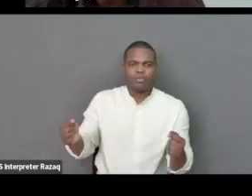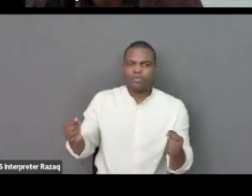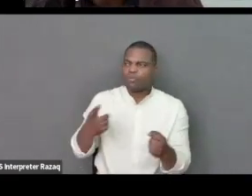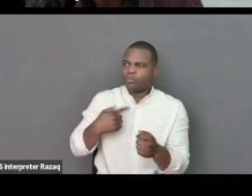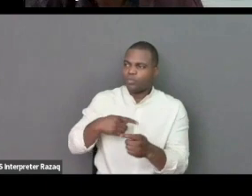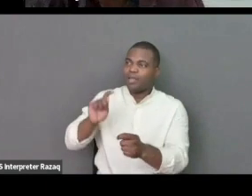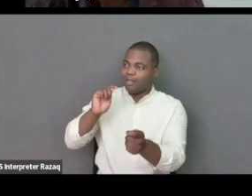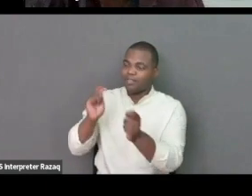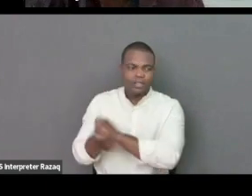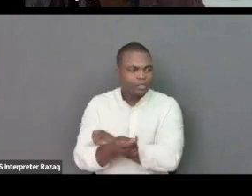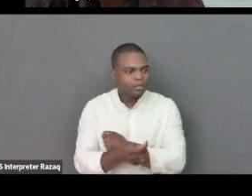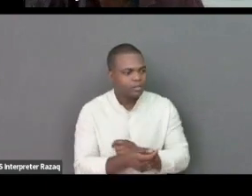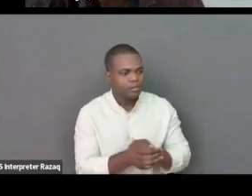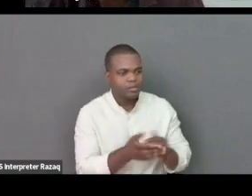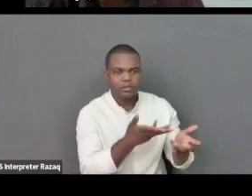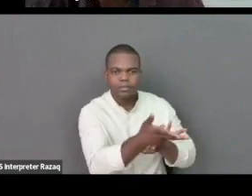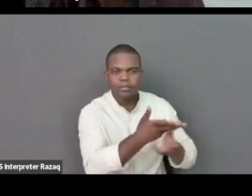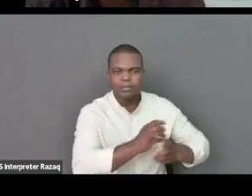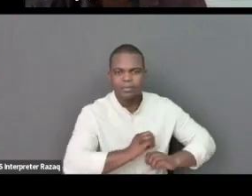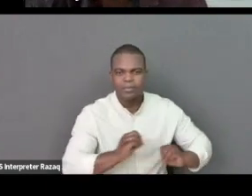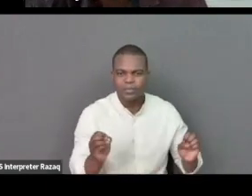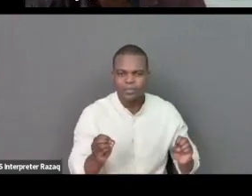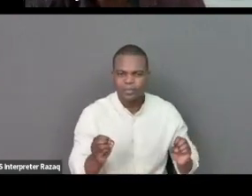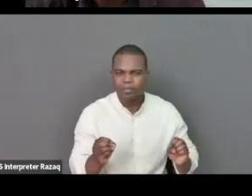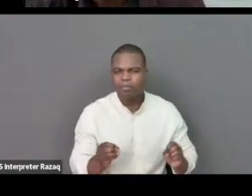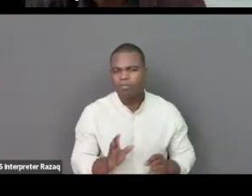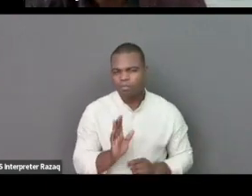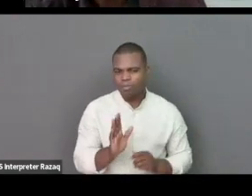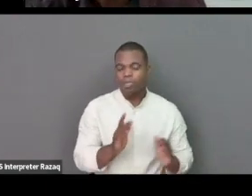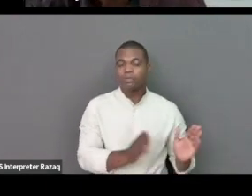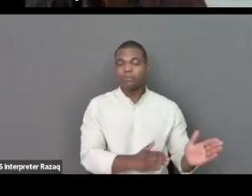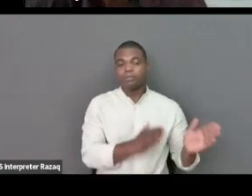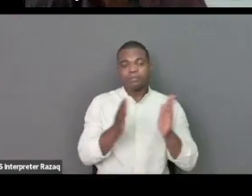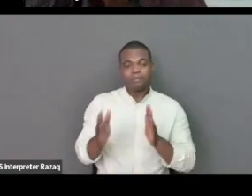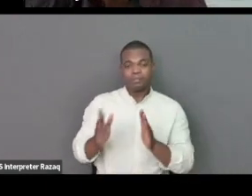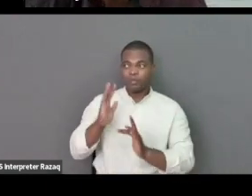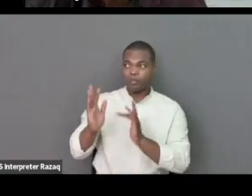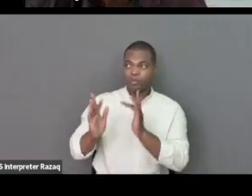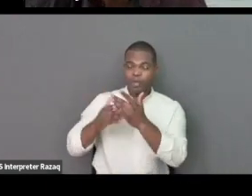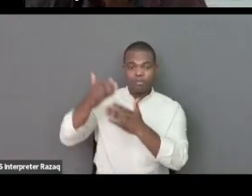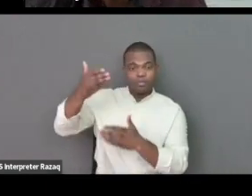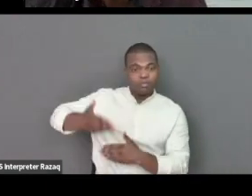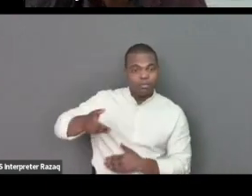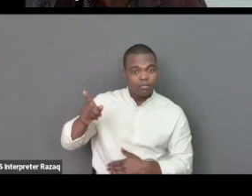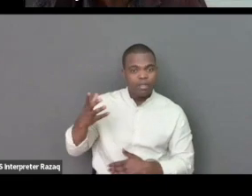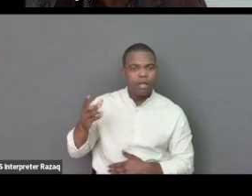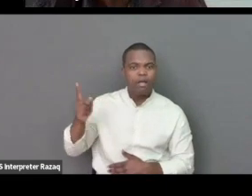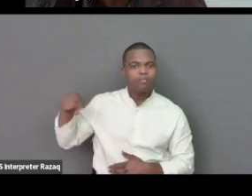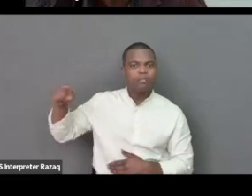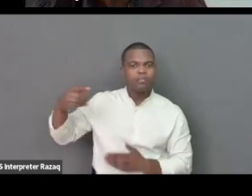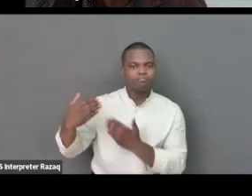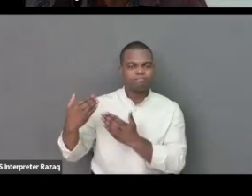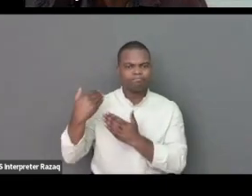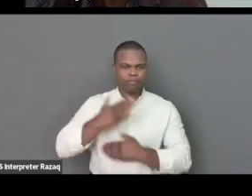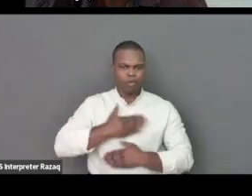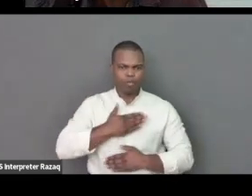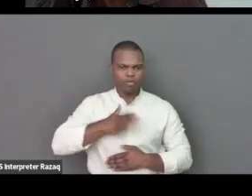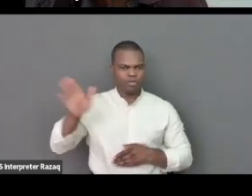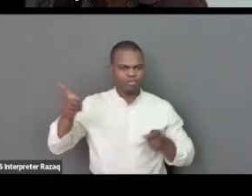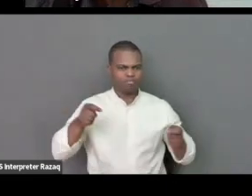accessible. It's not on purpose. Usually , we see that sometimes they don't know how to do it; they don't know they